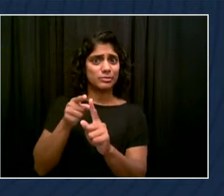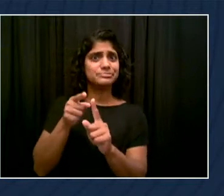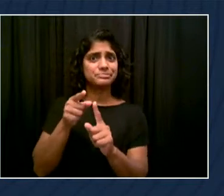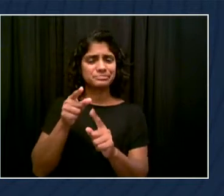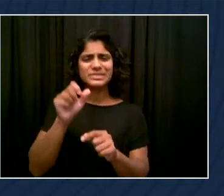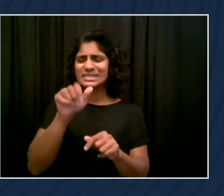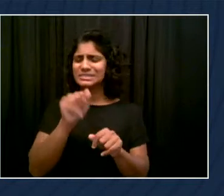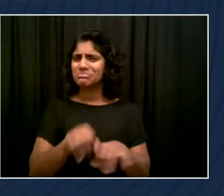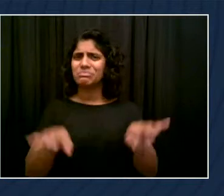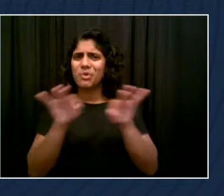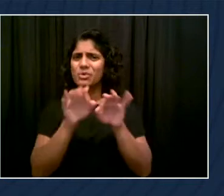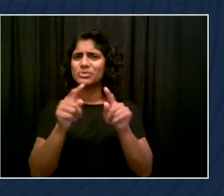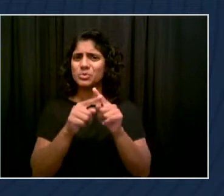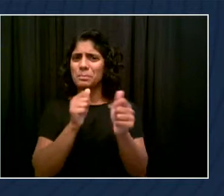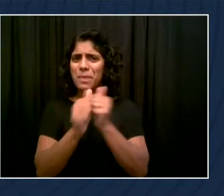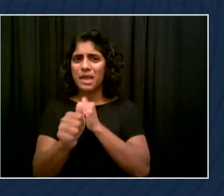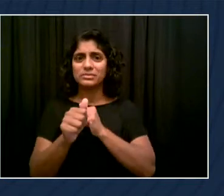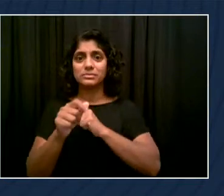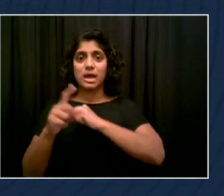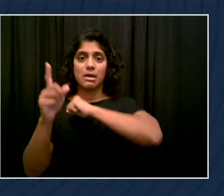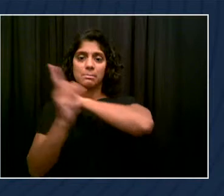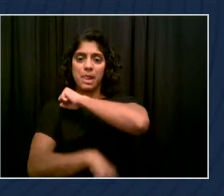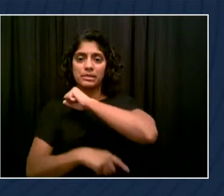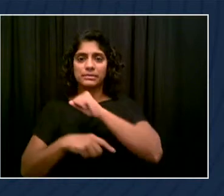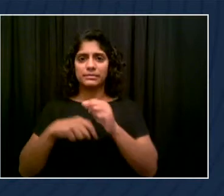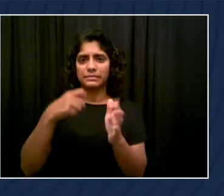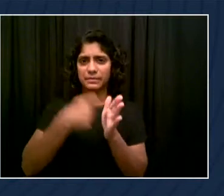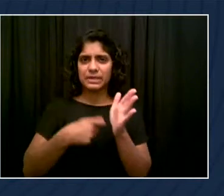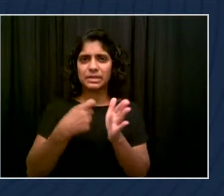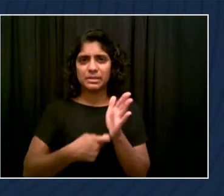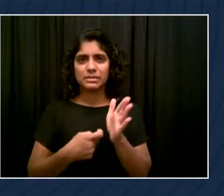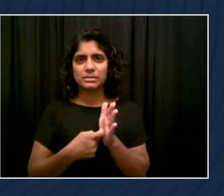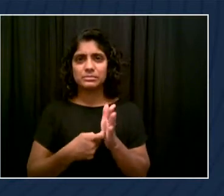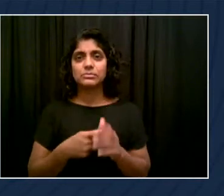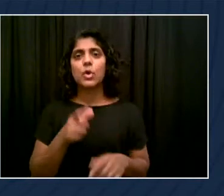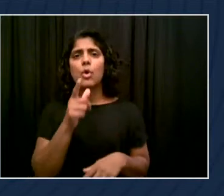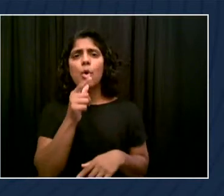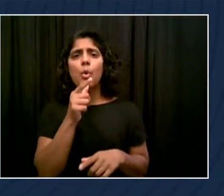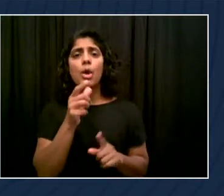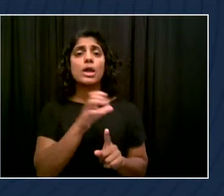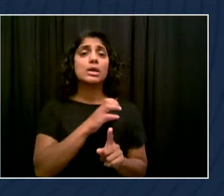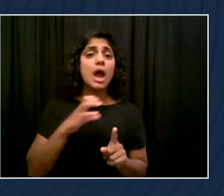WE'VE BN EE ADVOCATING FOR CONGESTION PRICING FOR NO MORTHE AAN DECADE AND WERE VERY EXCITED IT GOT IMPLEMENTED